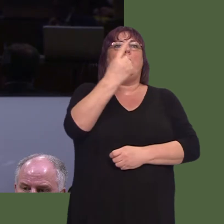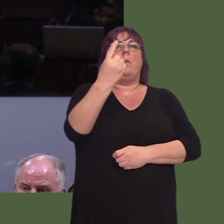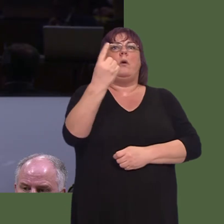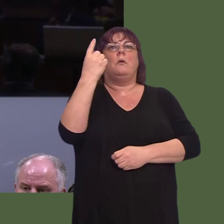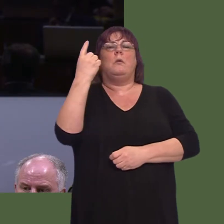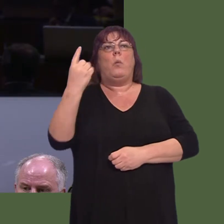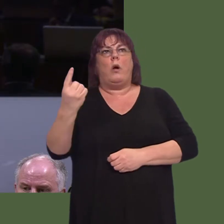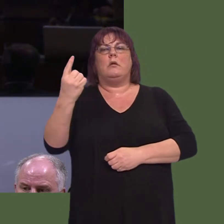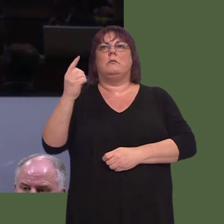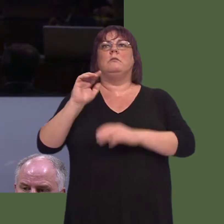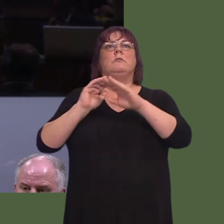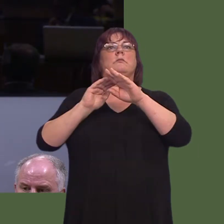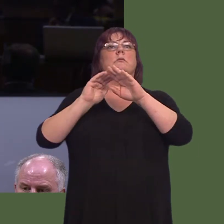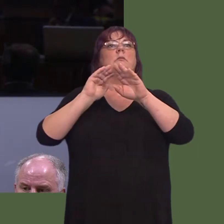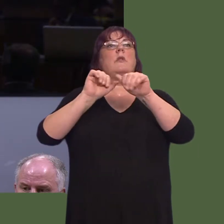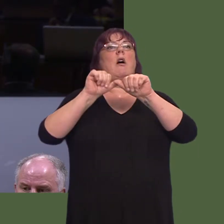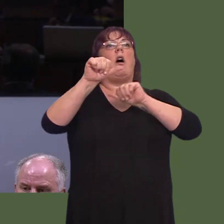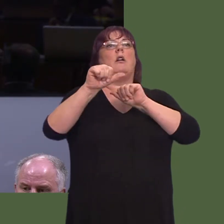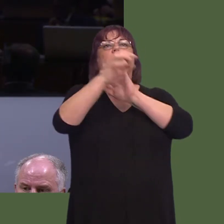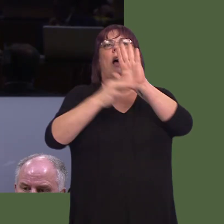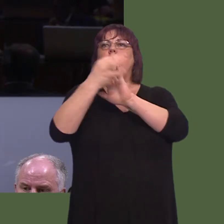out-of-hours service by this spring.